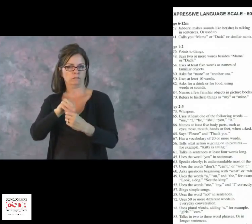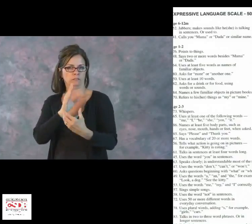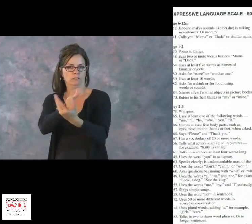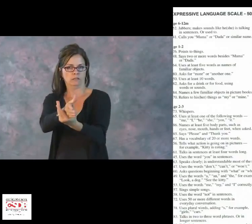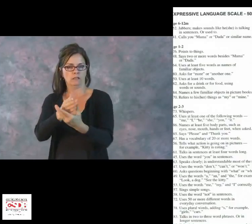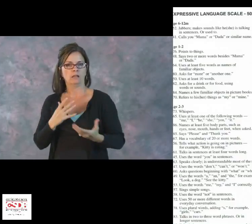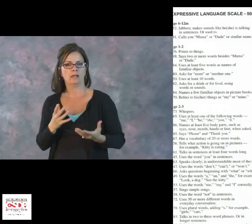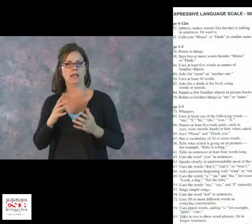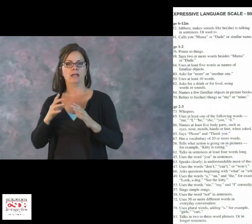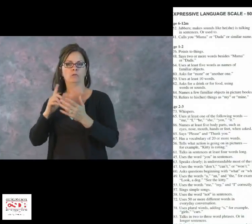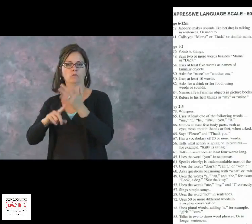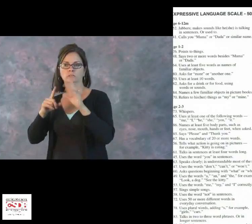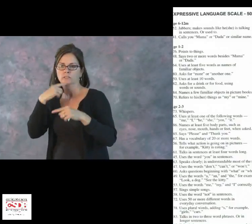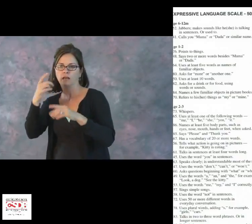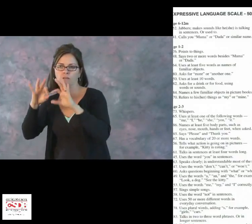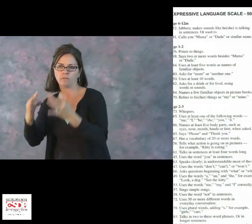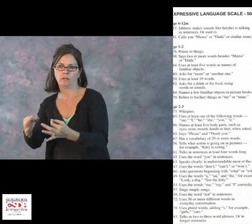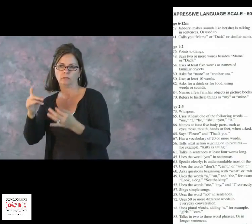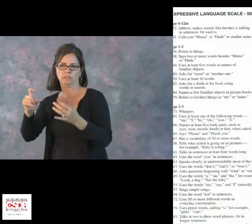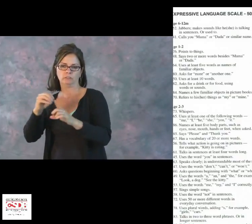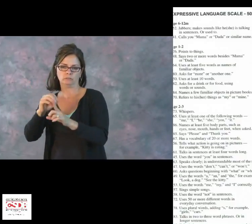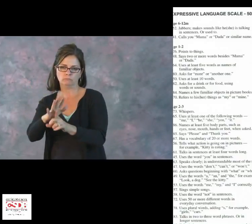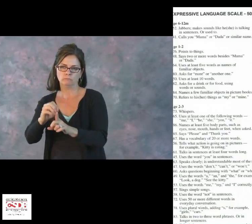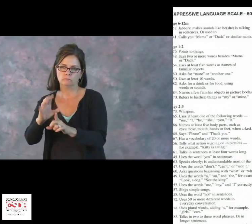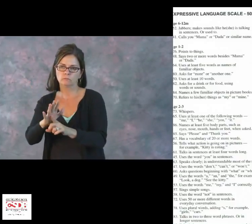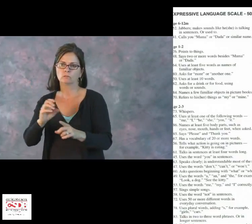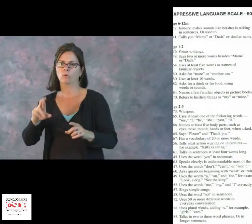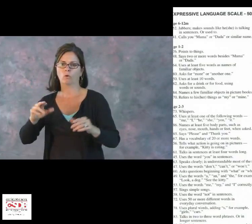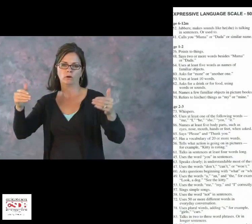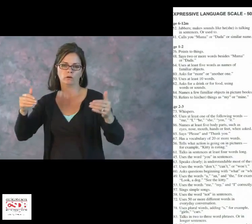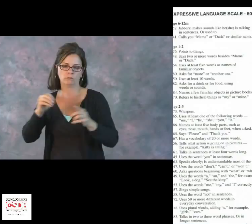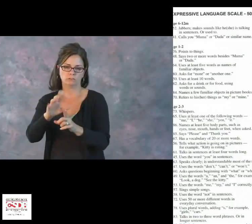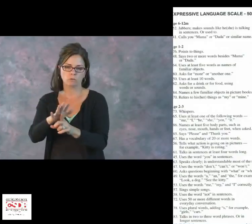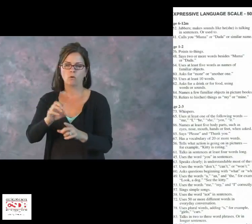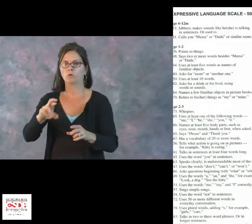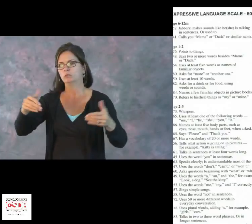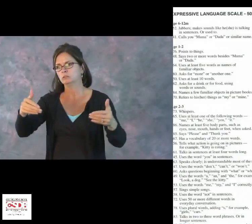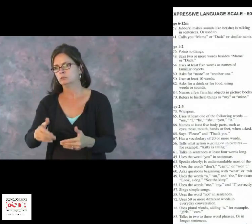to be working on or introducing the child to.